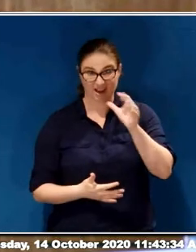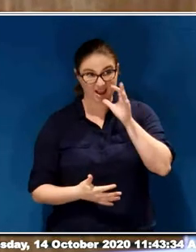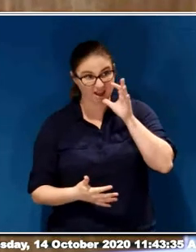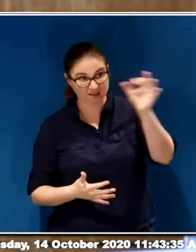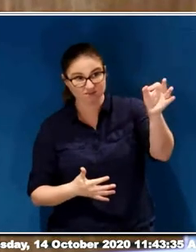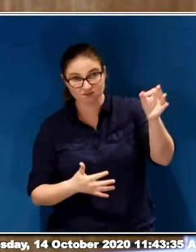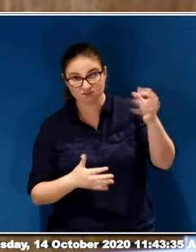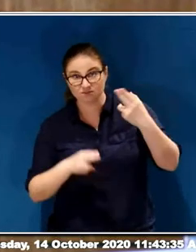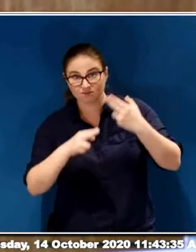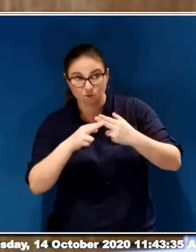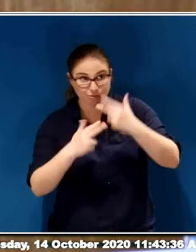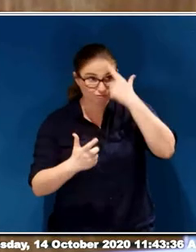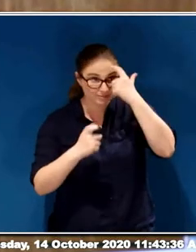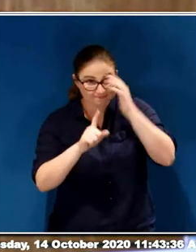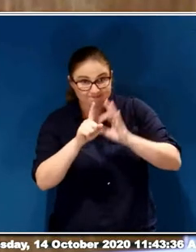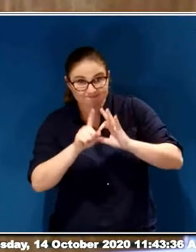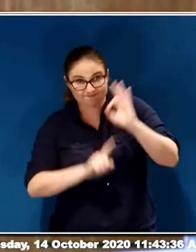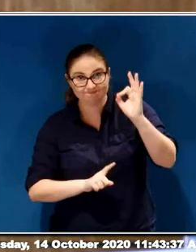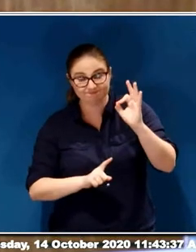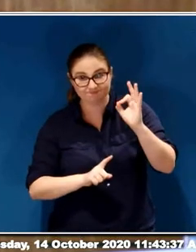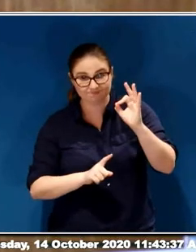complaint, or the statement.